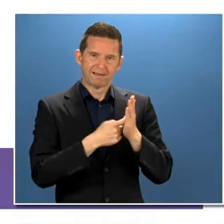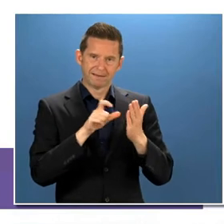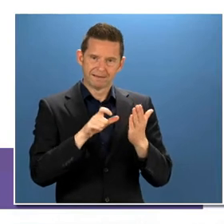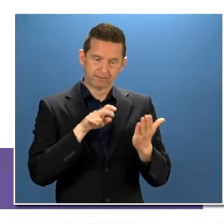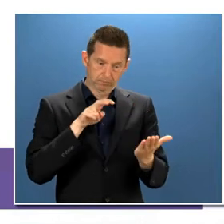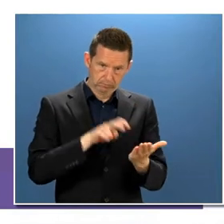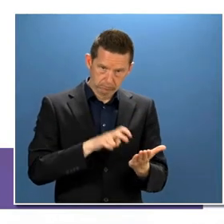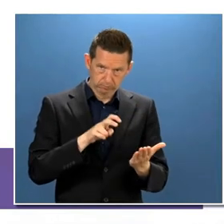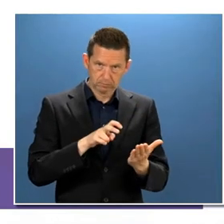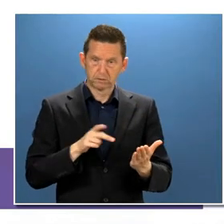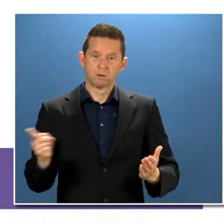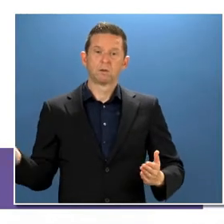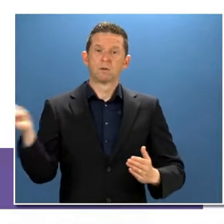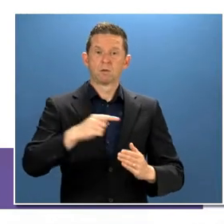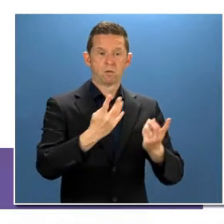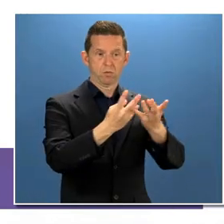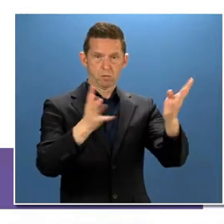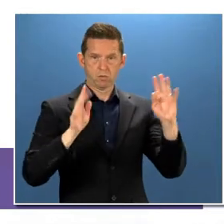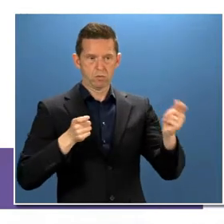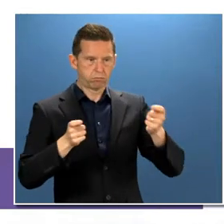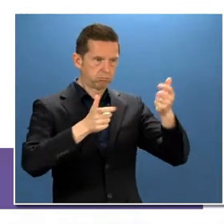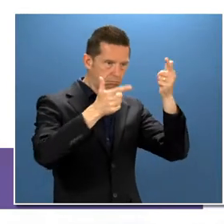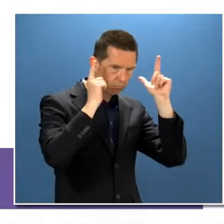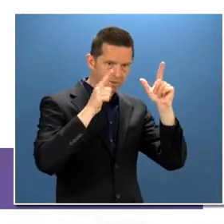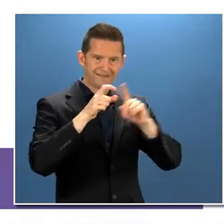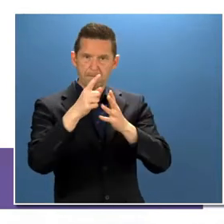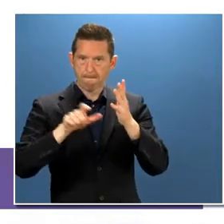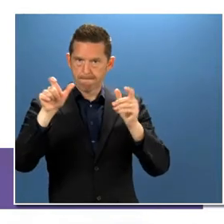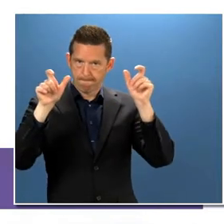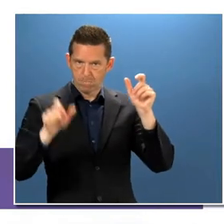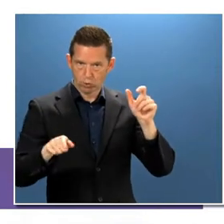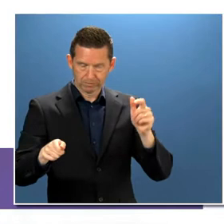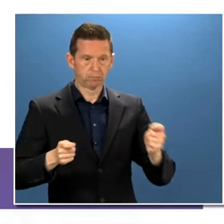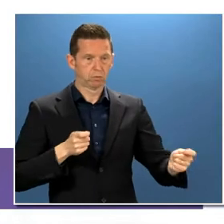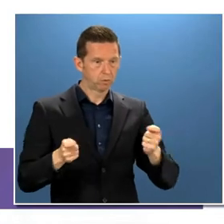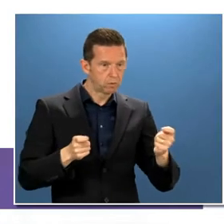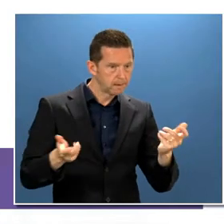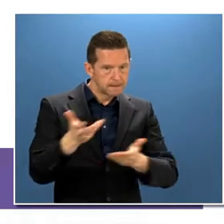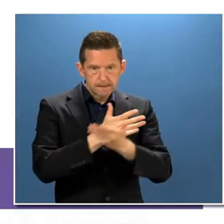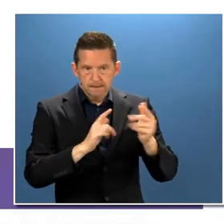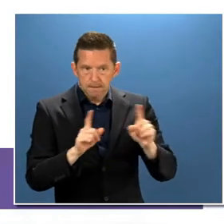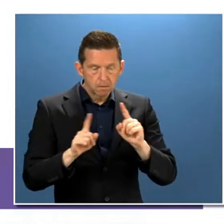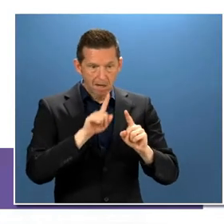by conciliation between the parties, and if the conciliation doesn't resolve the matter, then the matter can proceed to the Federal Court